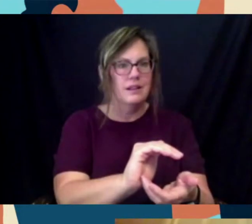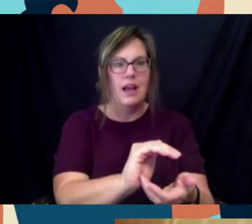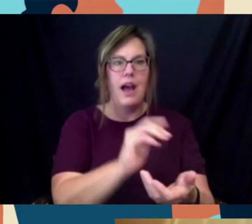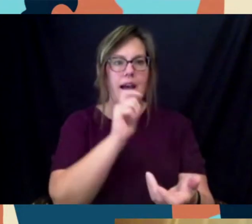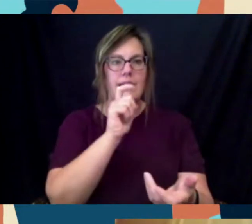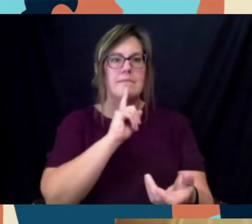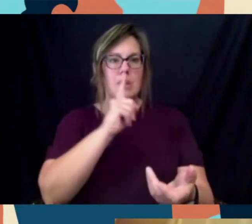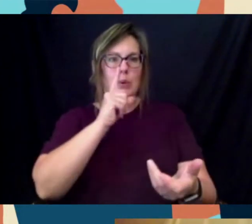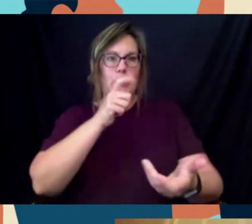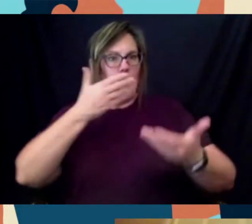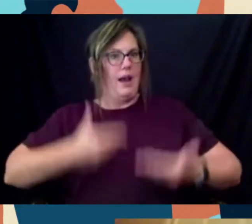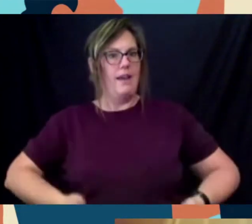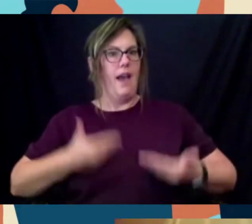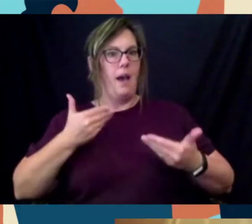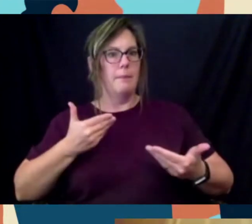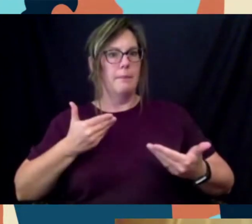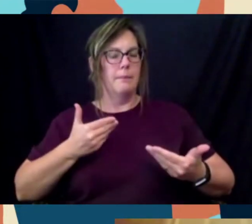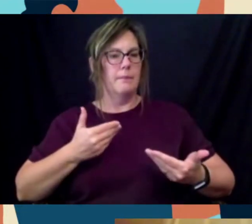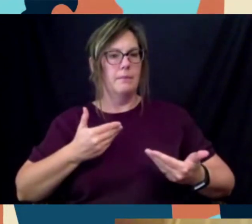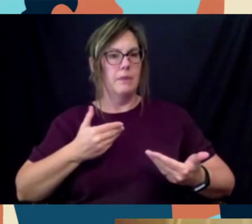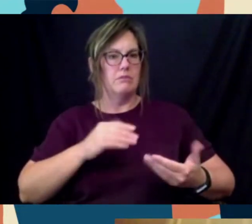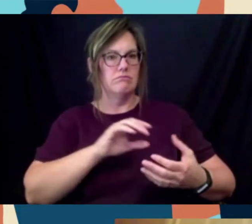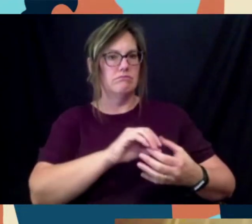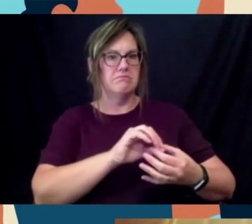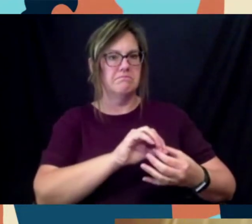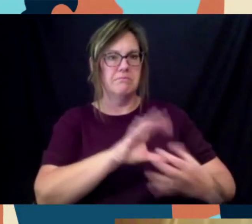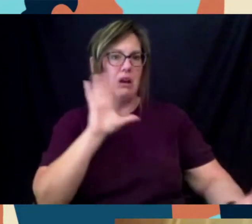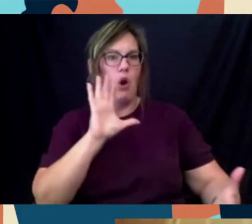yeah because i know when i was younger i didn't know that being